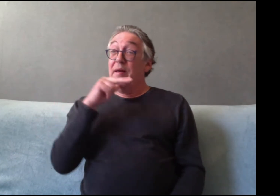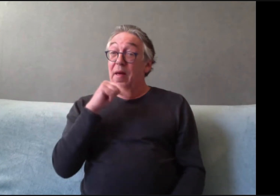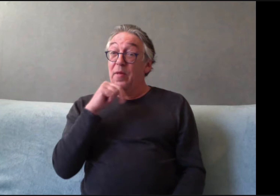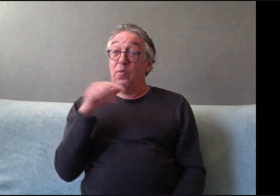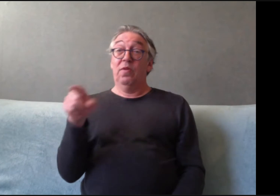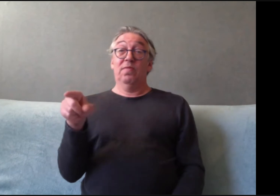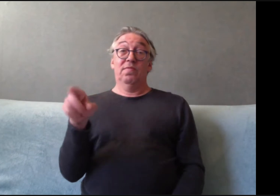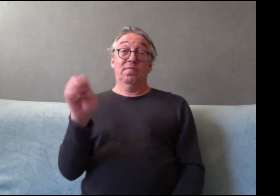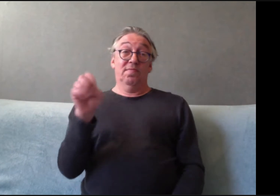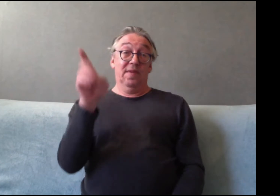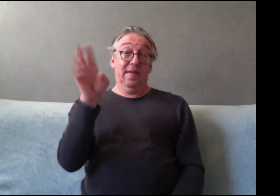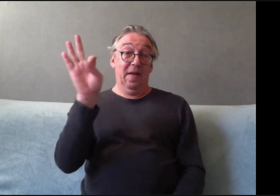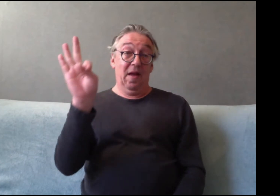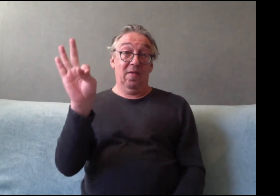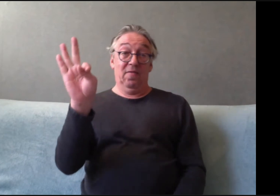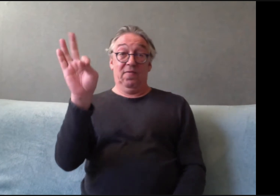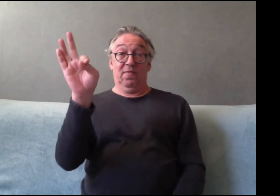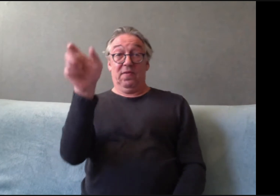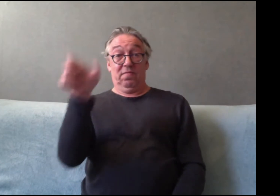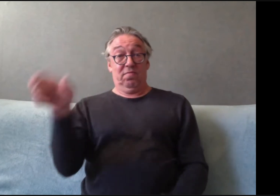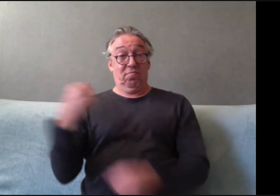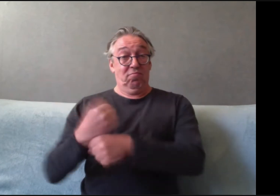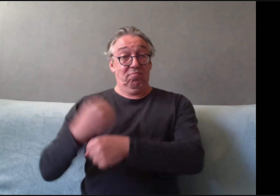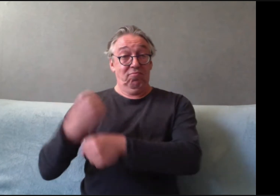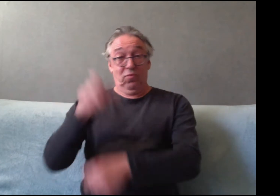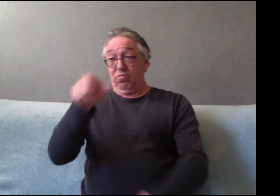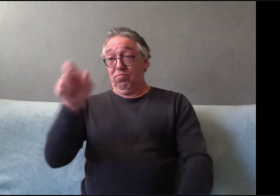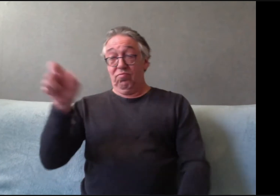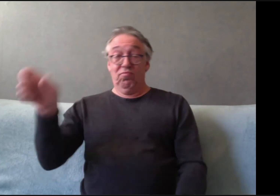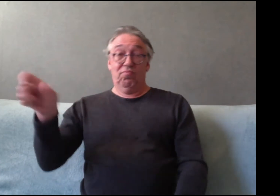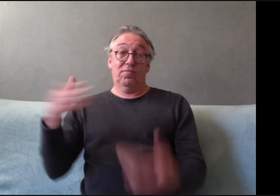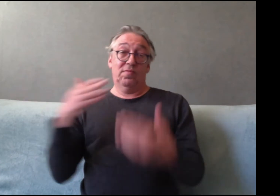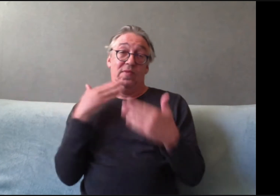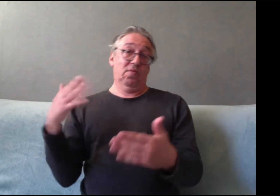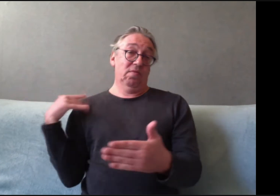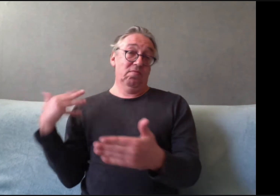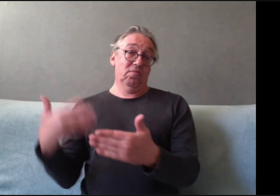for the work they've been doing at the EU level,